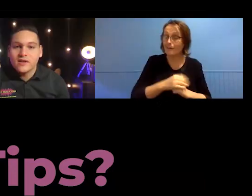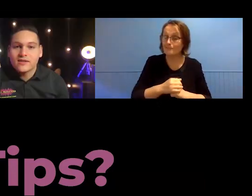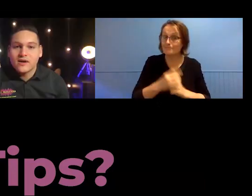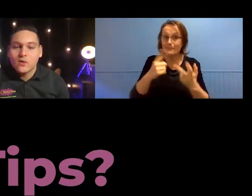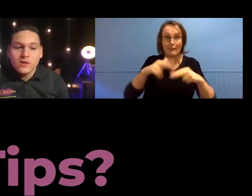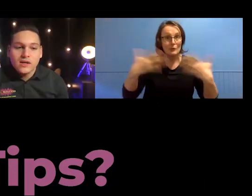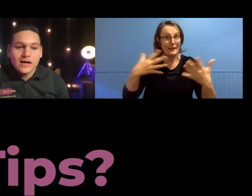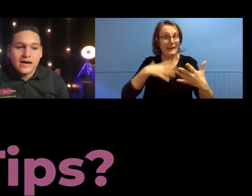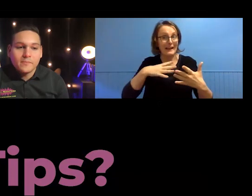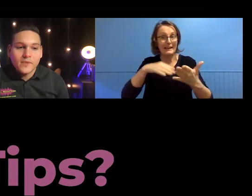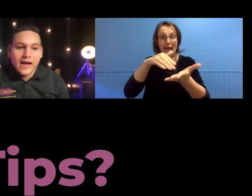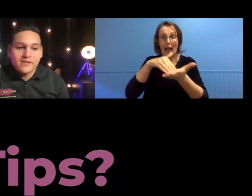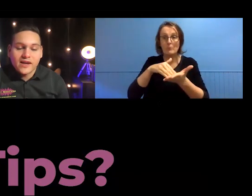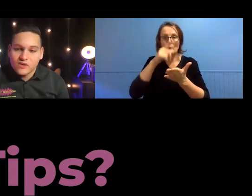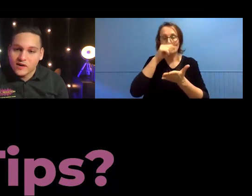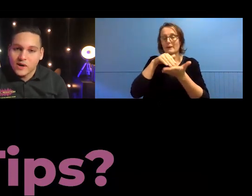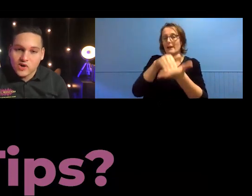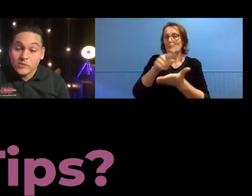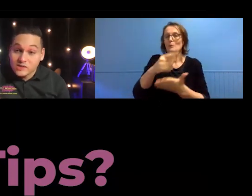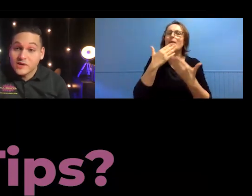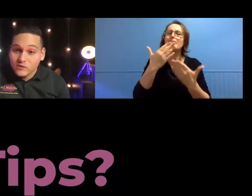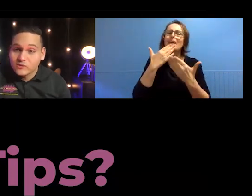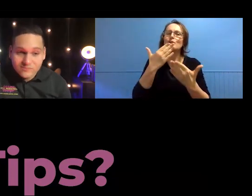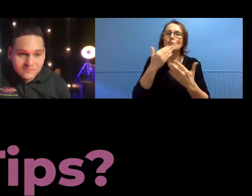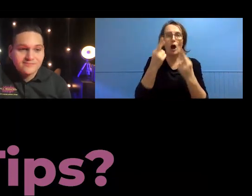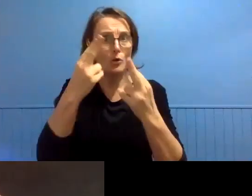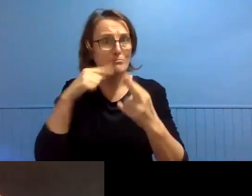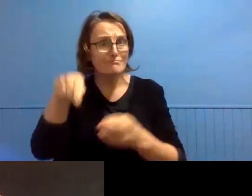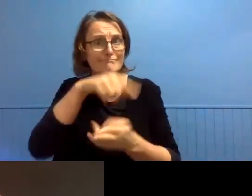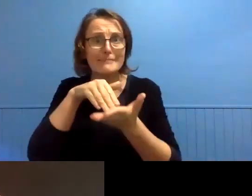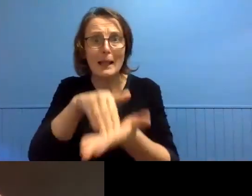like that at all. And thank you very much. I hope this has been helpful.